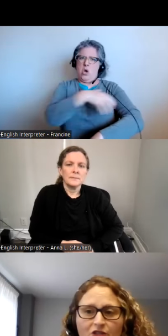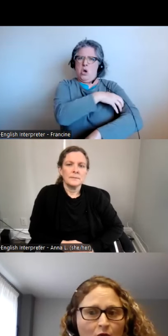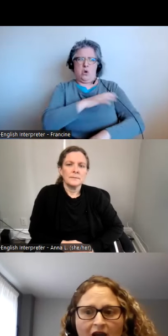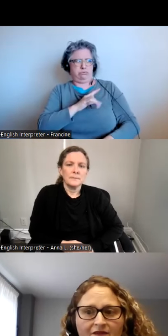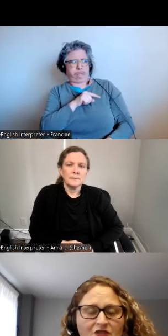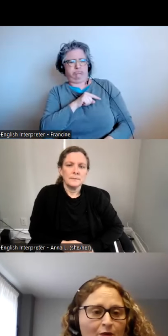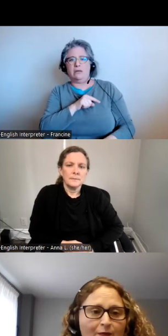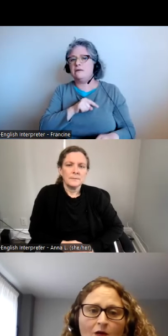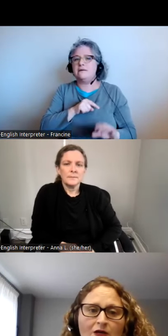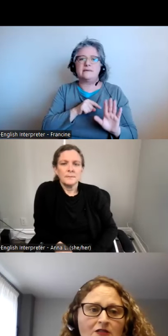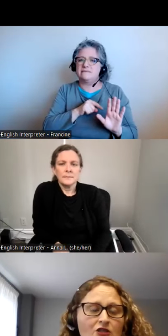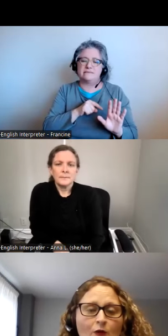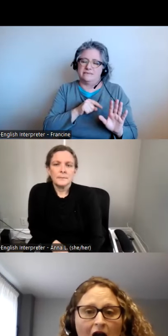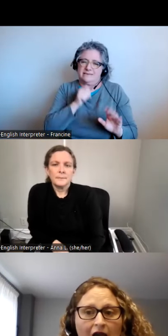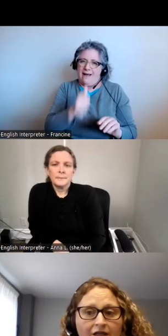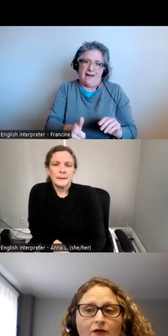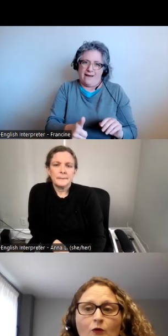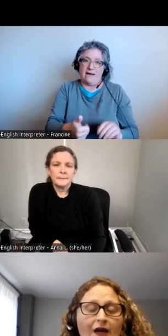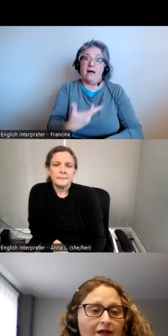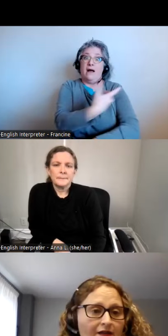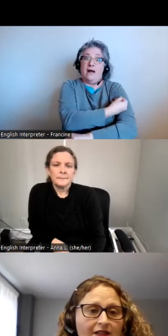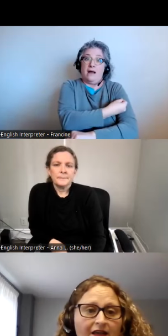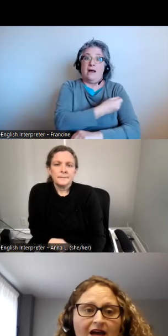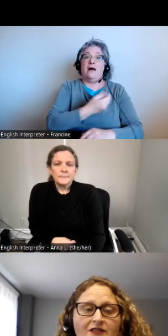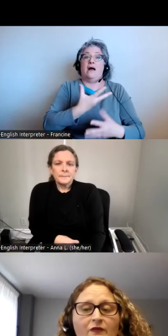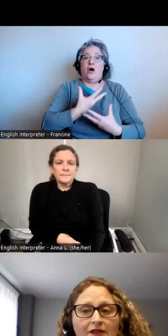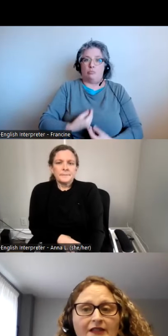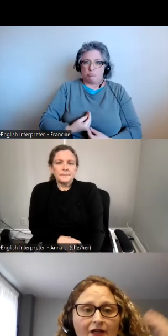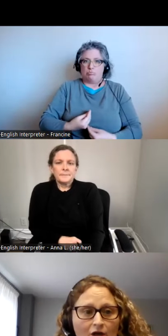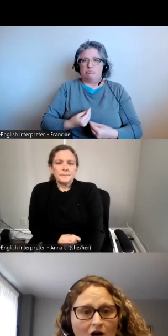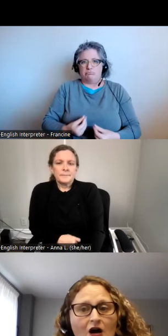more power than they actually deserve. They don't have